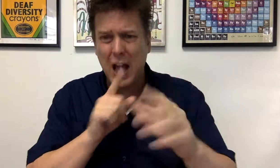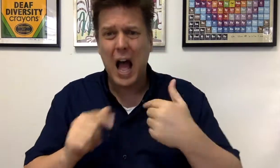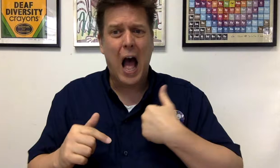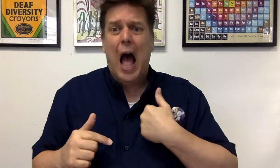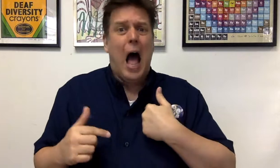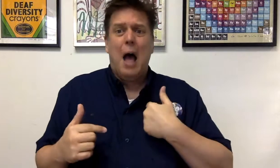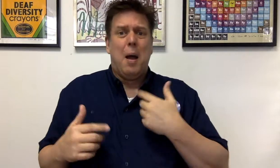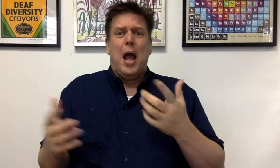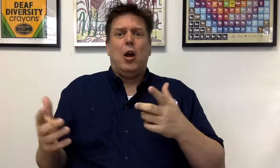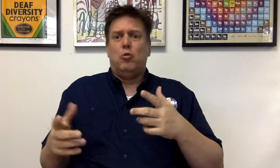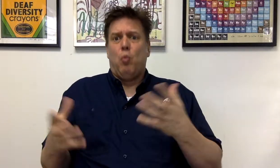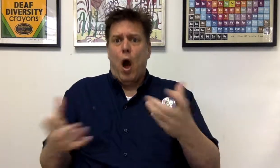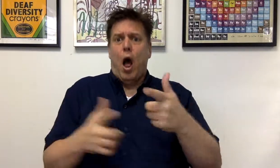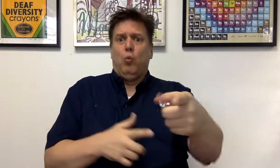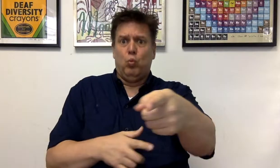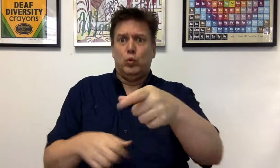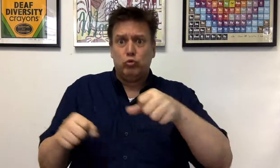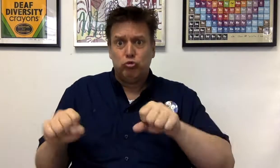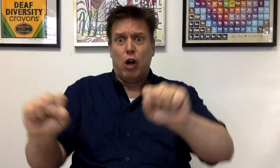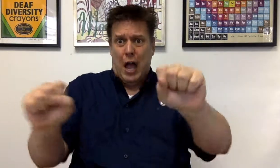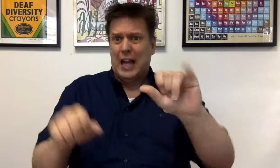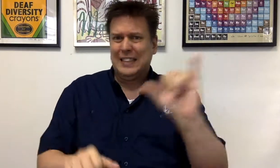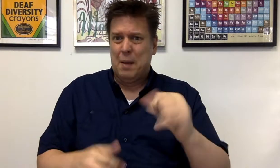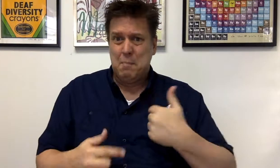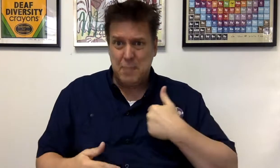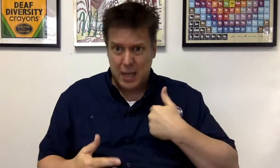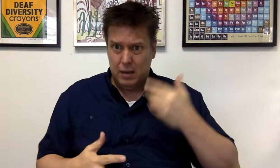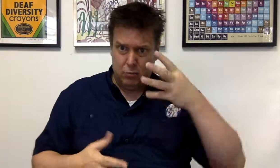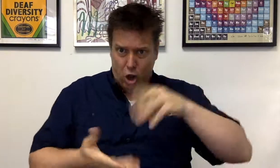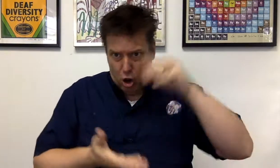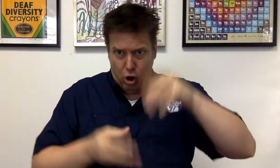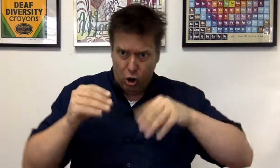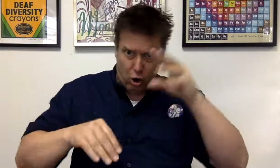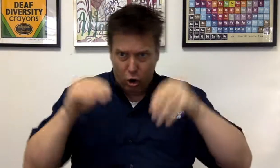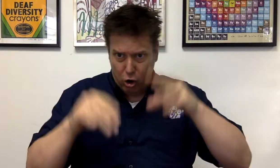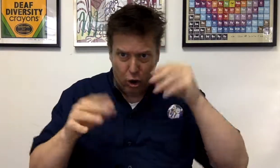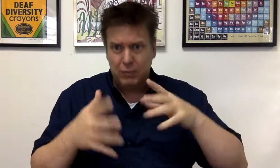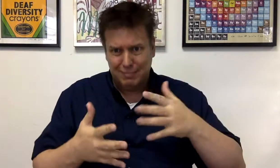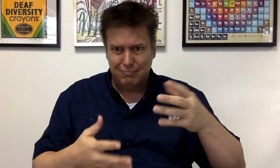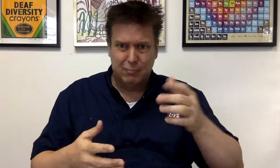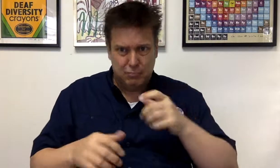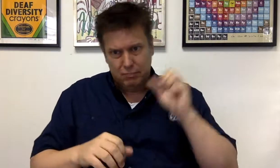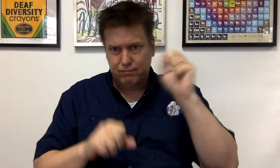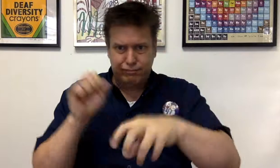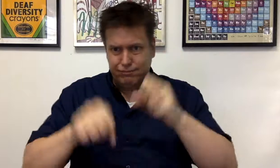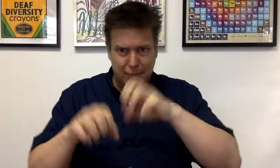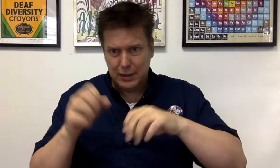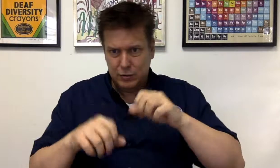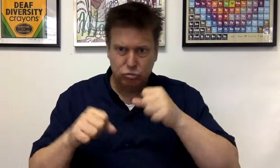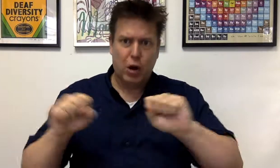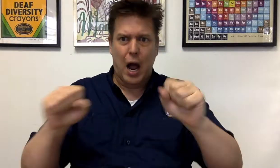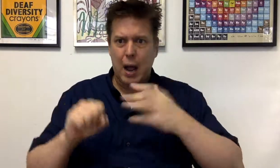point. I want you to do just what I did. Learn and try and work on being an